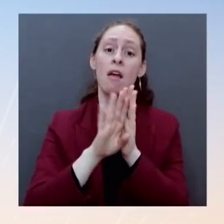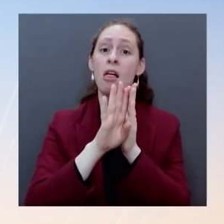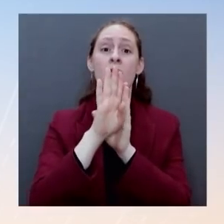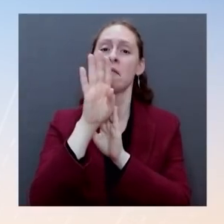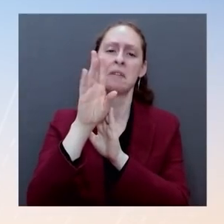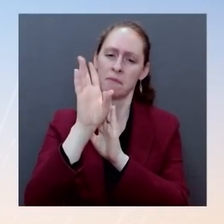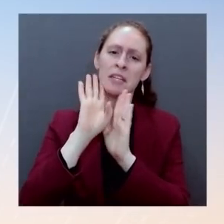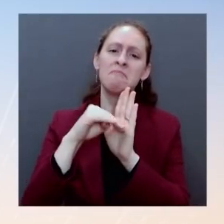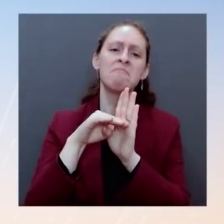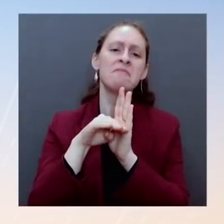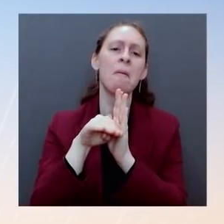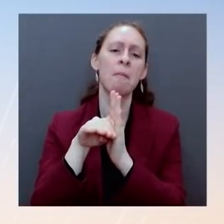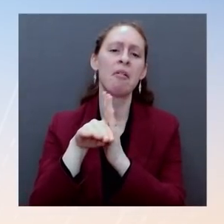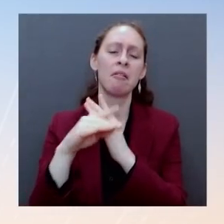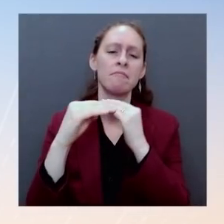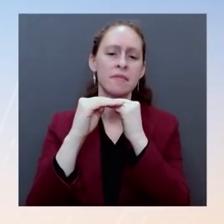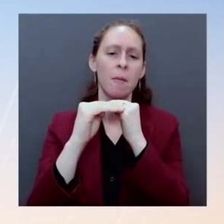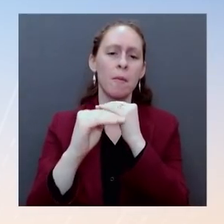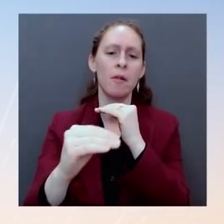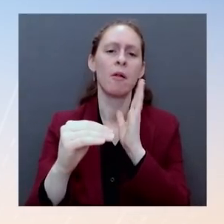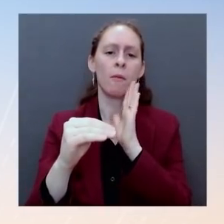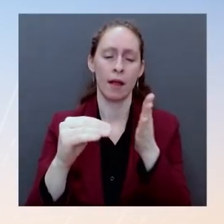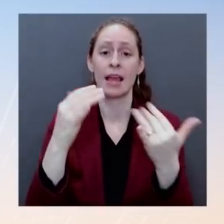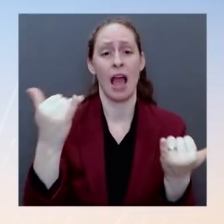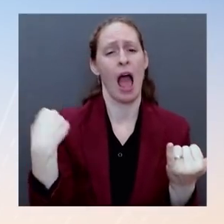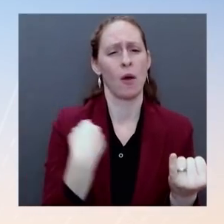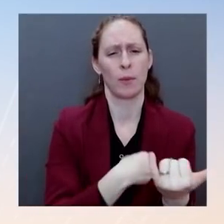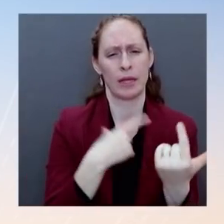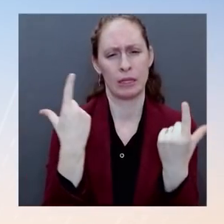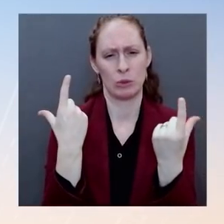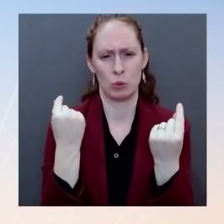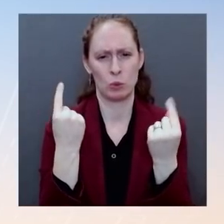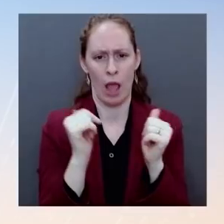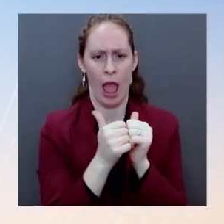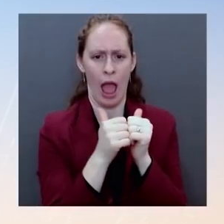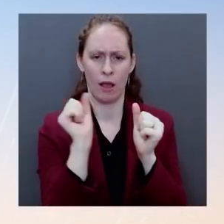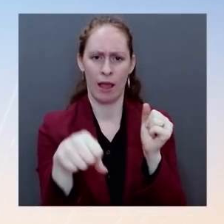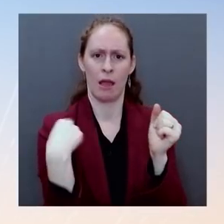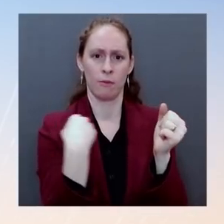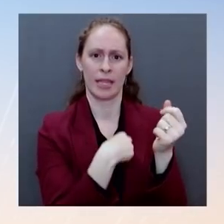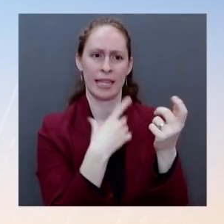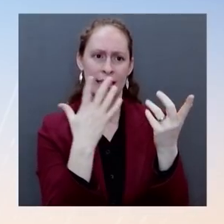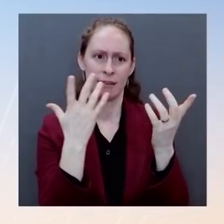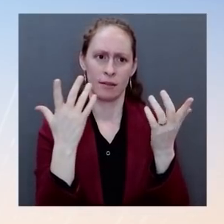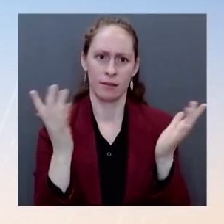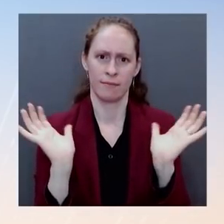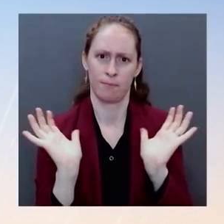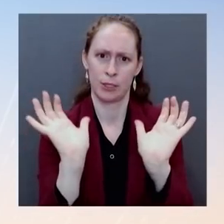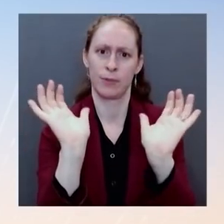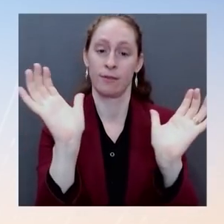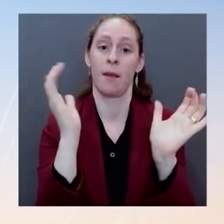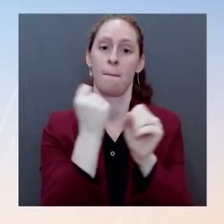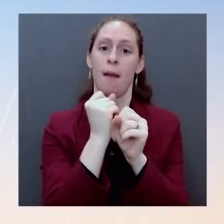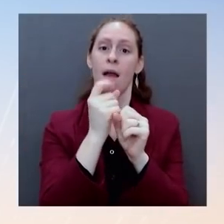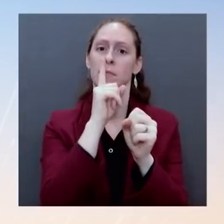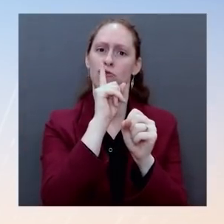and try to help accelerate relief where we can -- where we appropriately can. So, when it comes to something